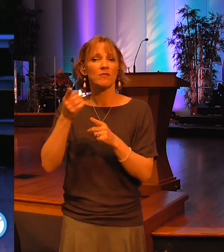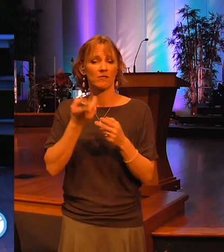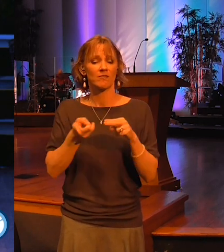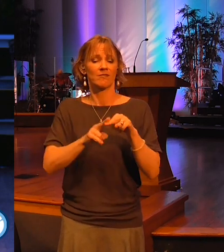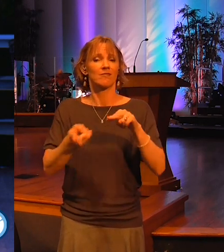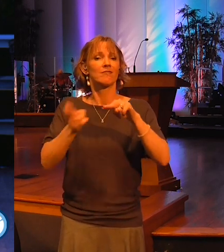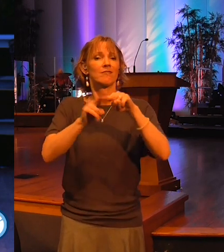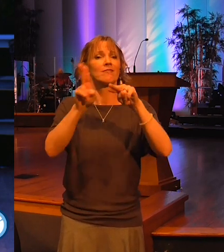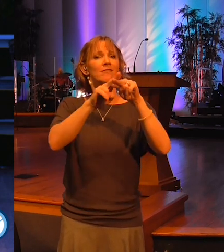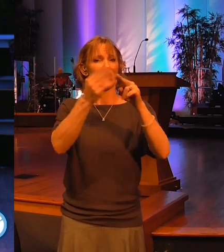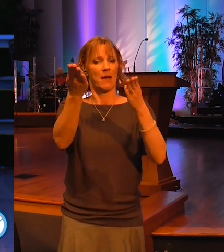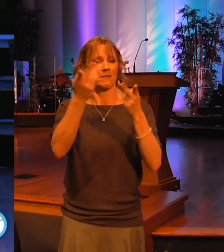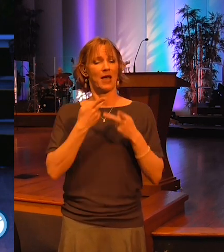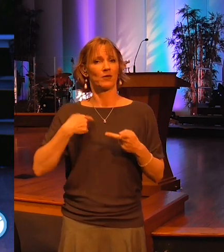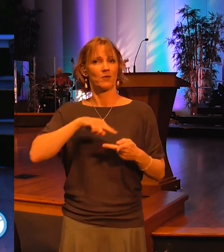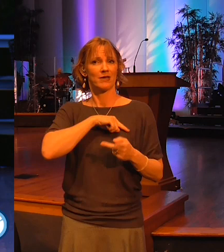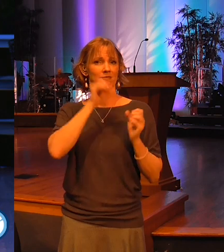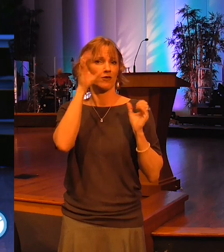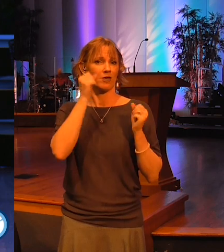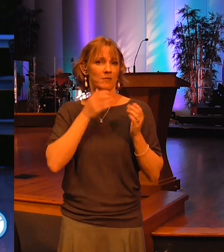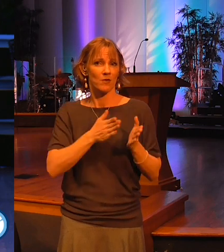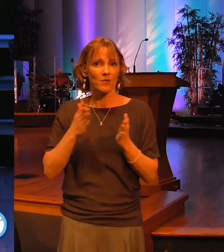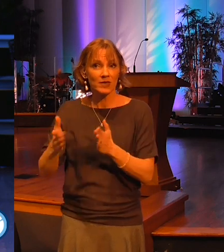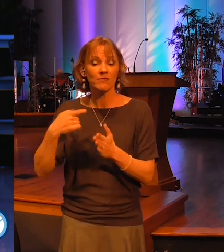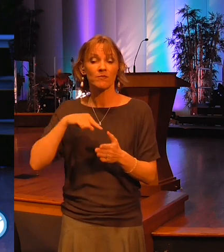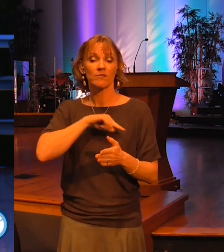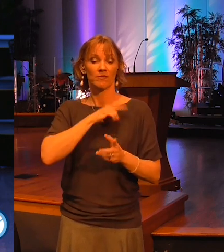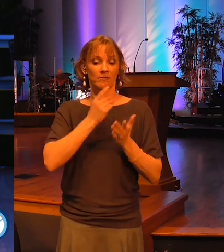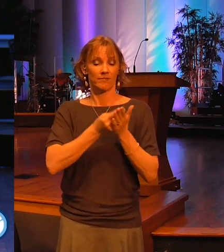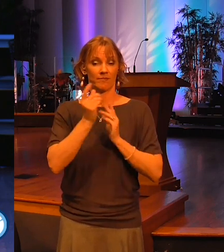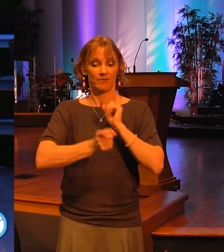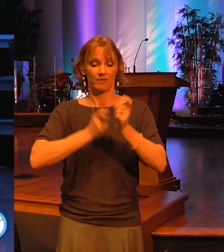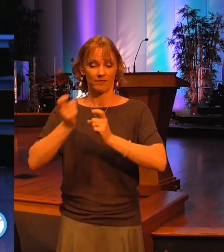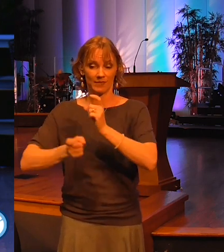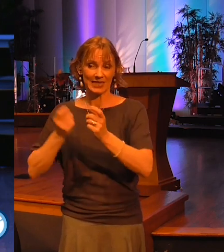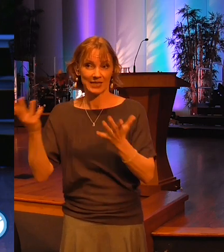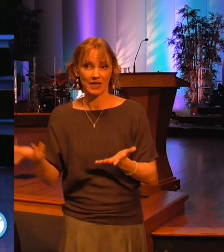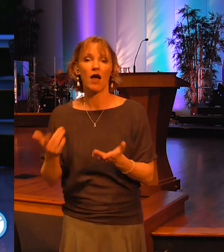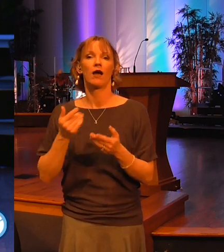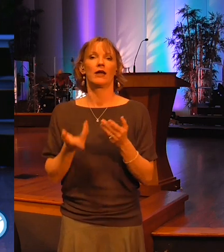us in incredible ways and that as we give of our abundance here it increases the consciousness and